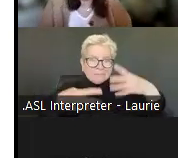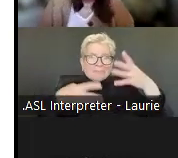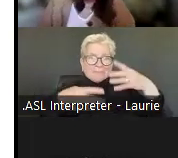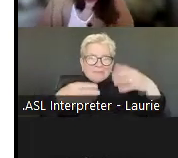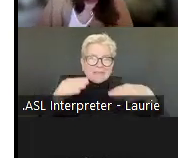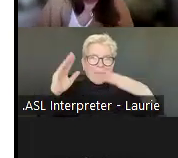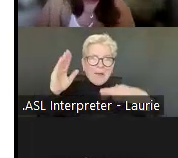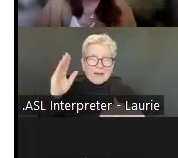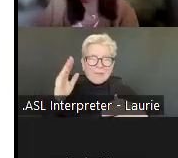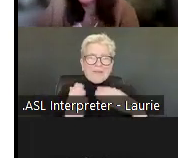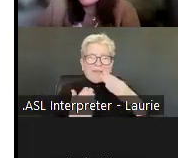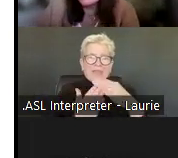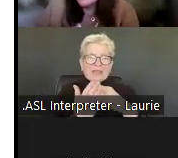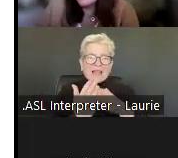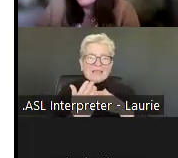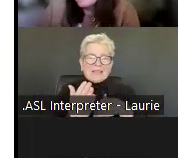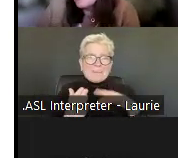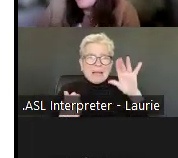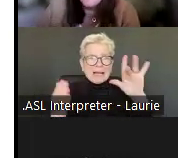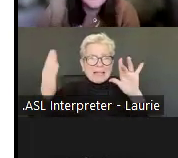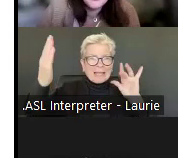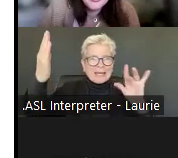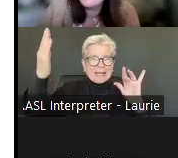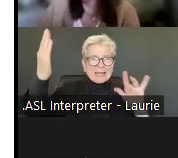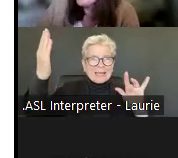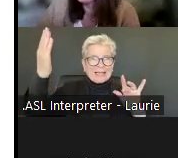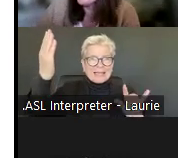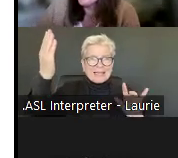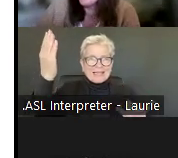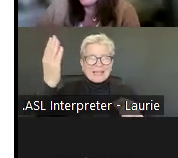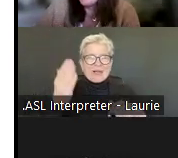appeal to you the most, we'll make a case for the ones you vote for when we're putting